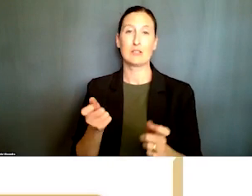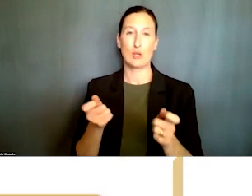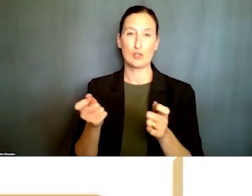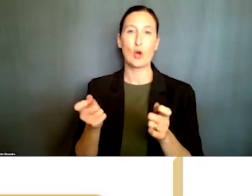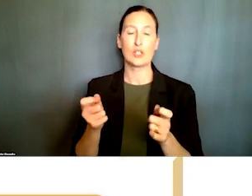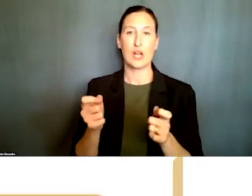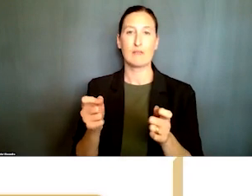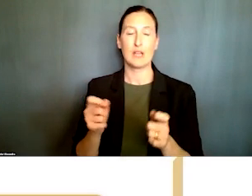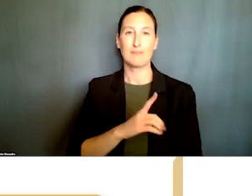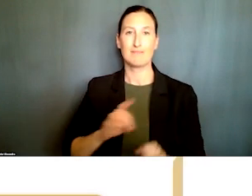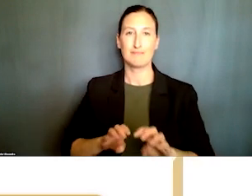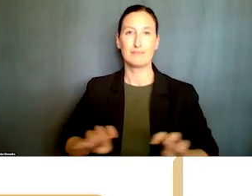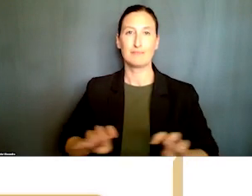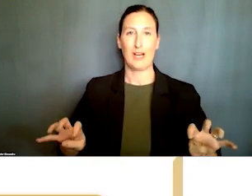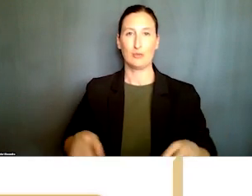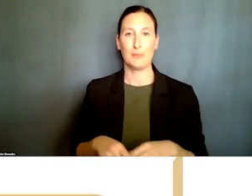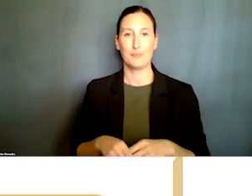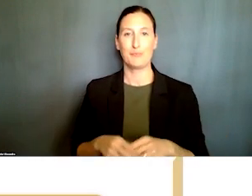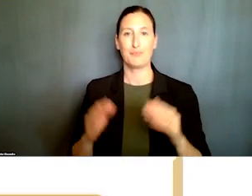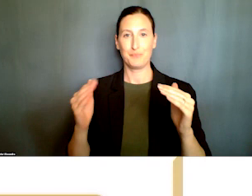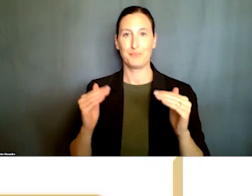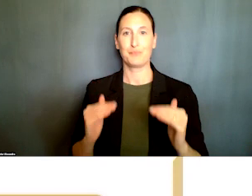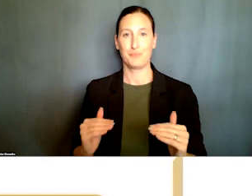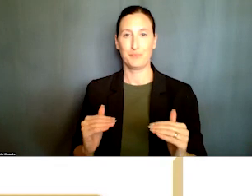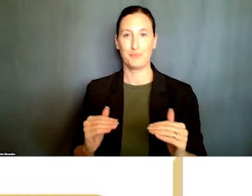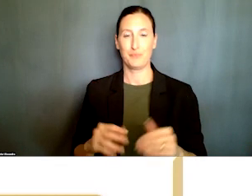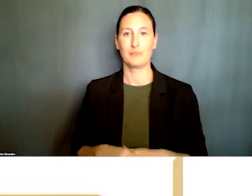Assistant director sits underneath the director of NSF.